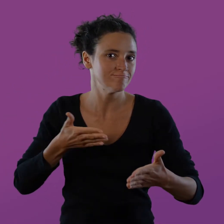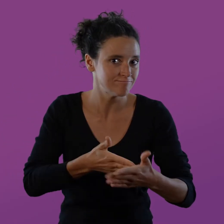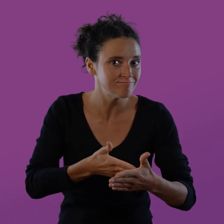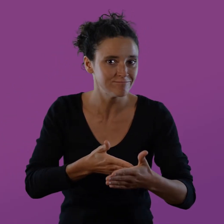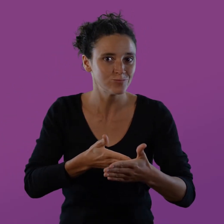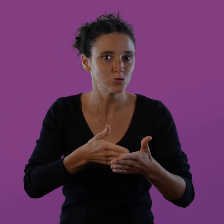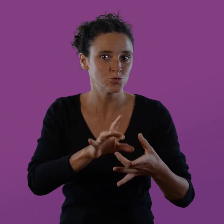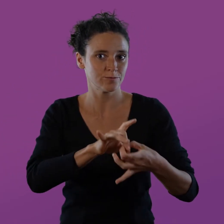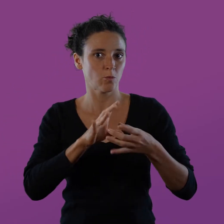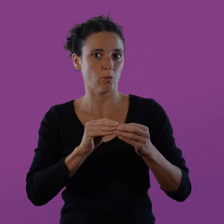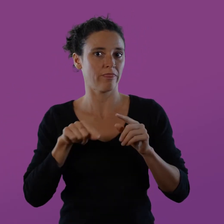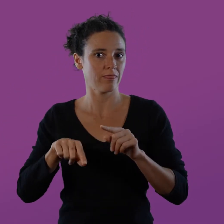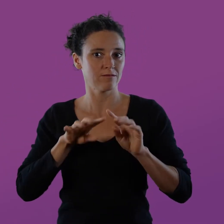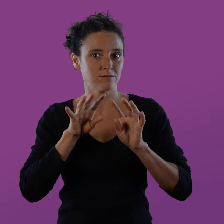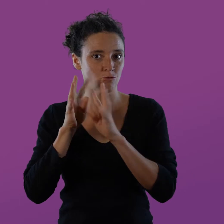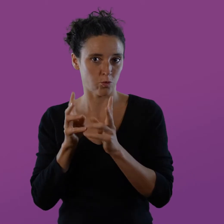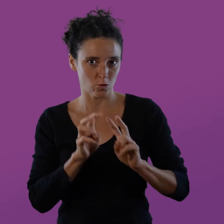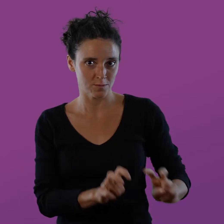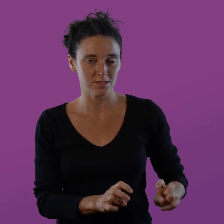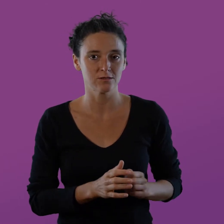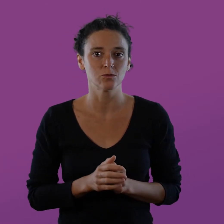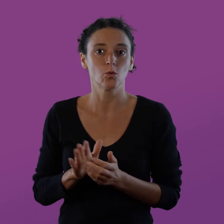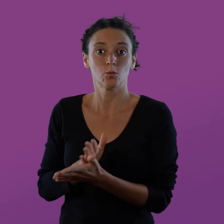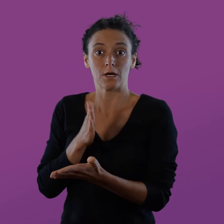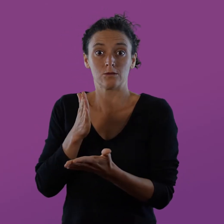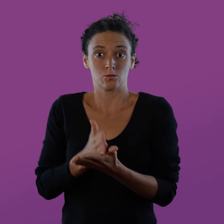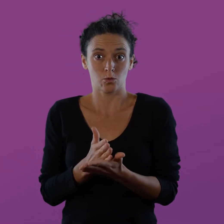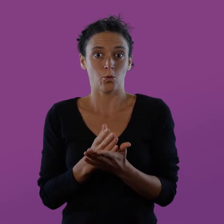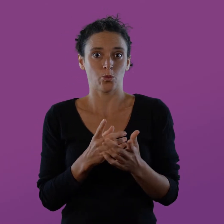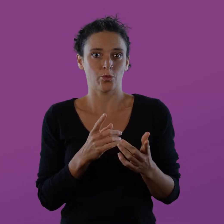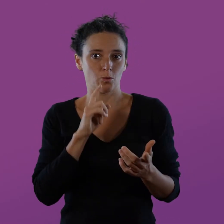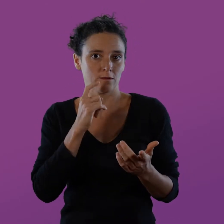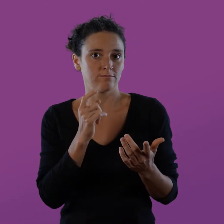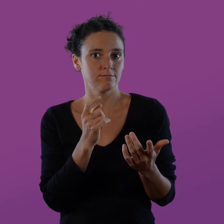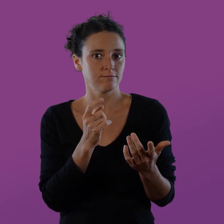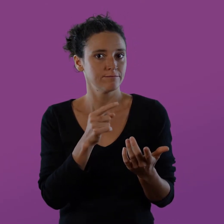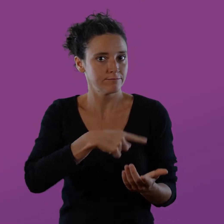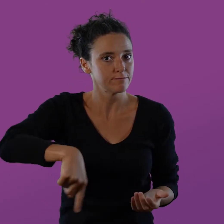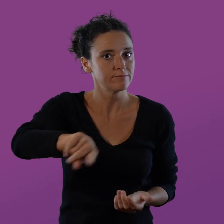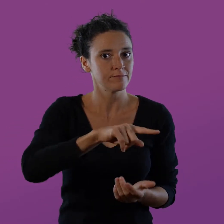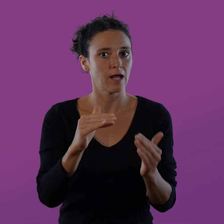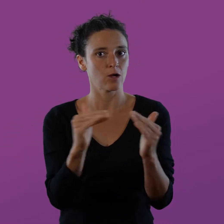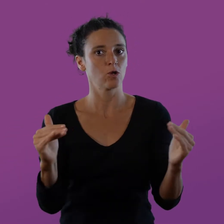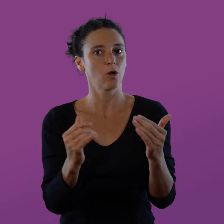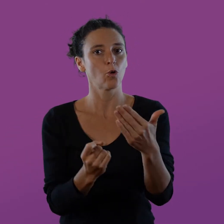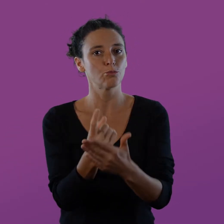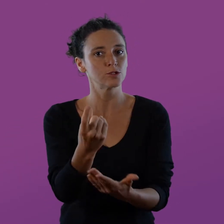particular barriers to engaging with the Royal Commission. We will work to ensure those in more closed environments and rural and regional -